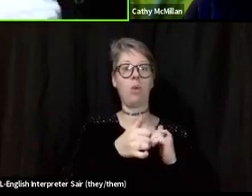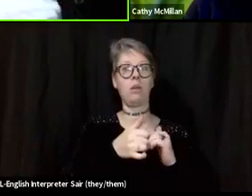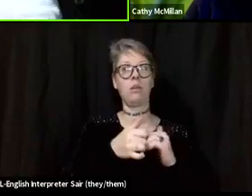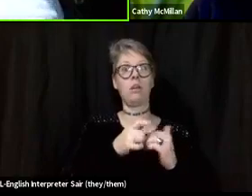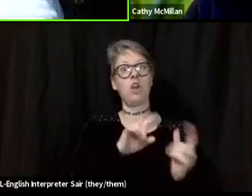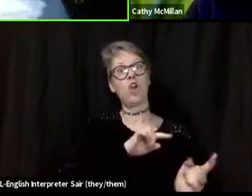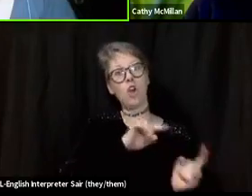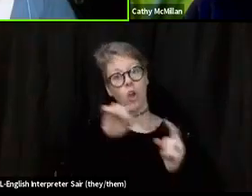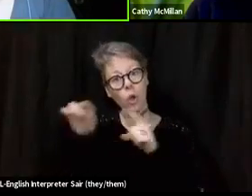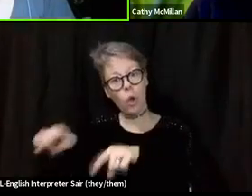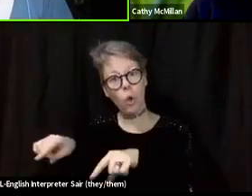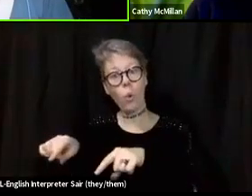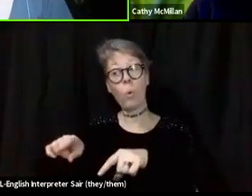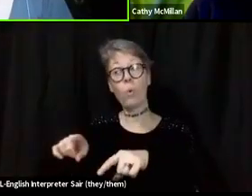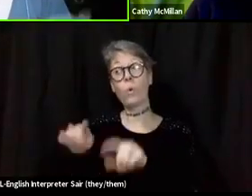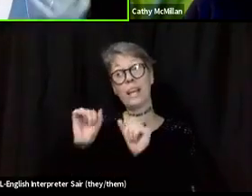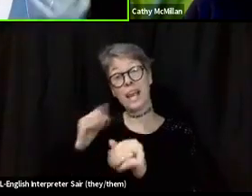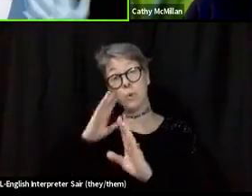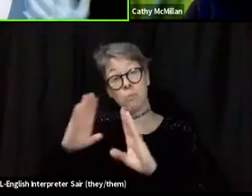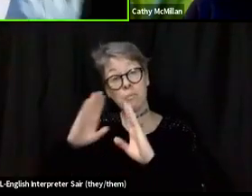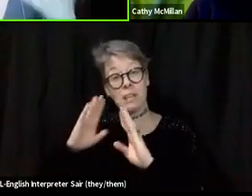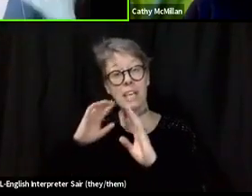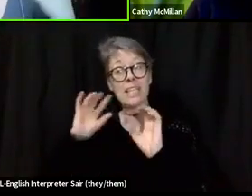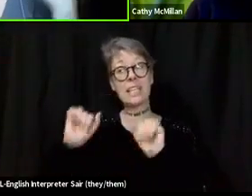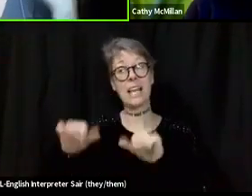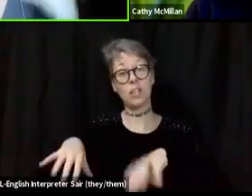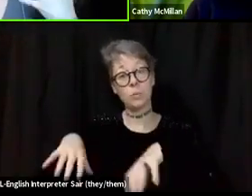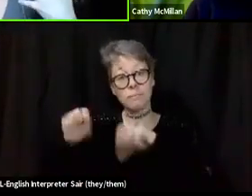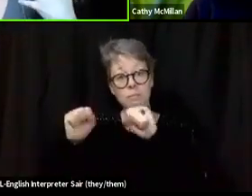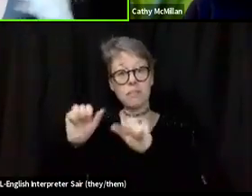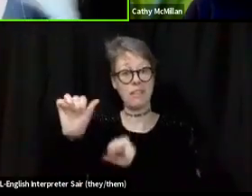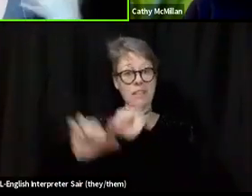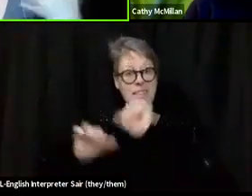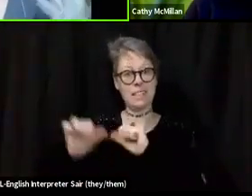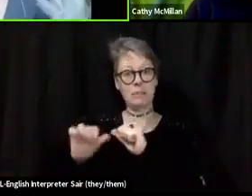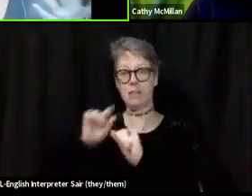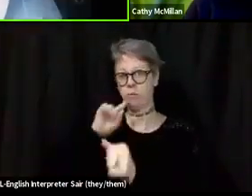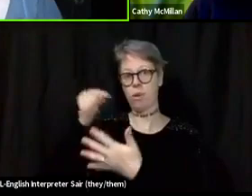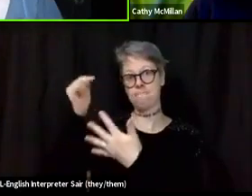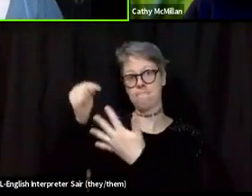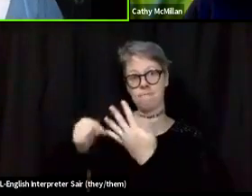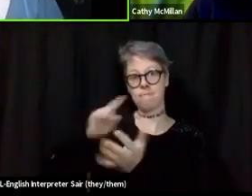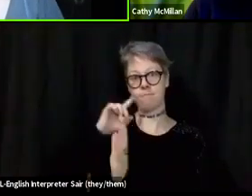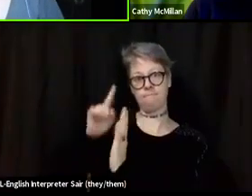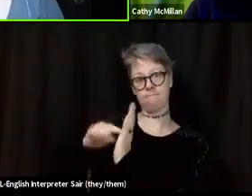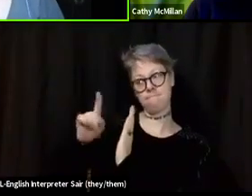parents. ts is actually getting their child's ts is actually getting their child to be able to do the assessment to get a proper read